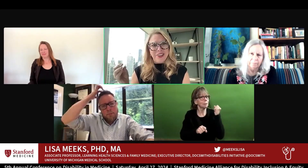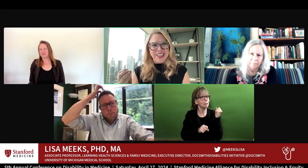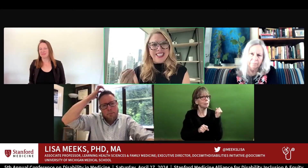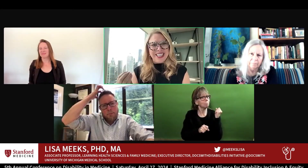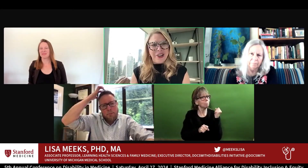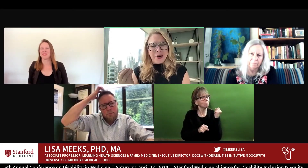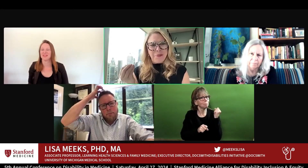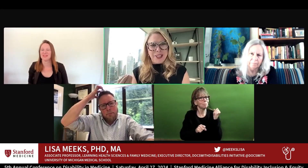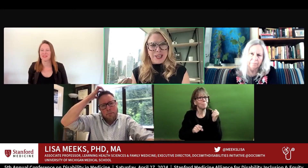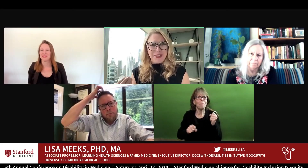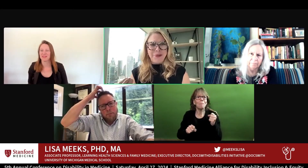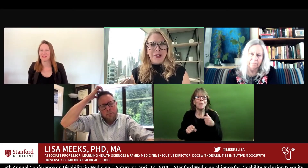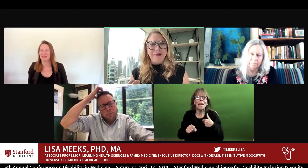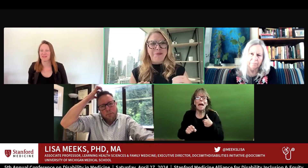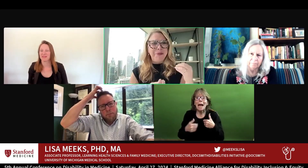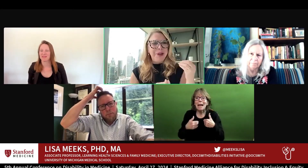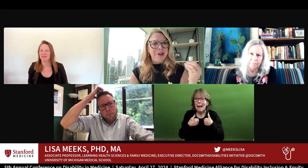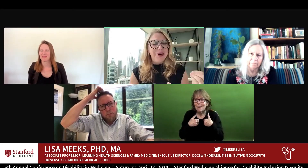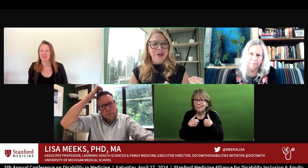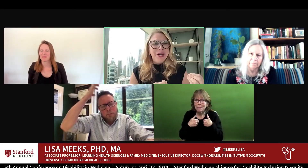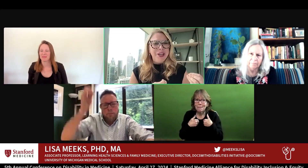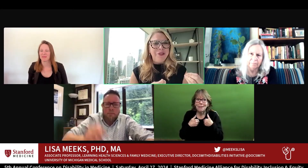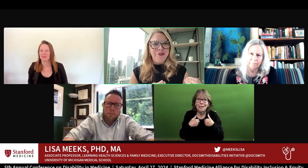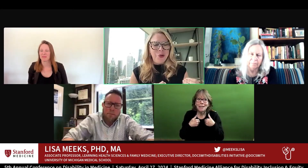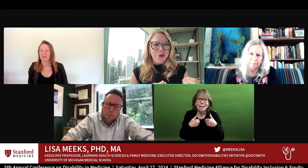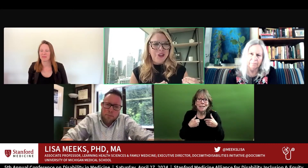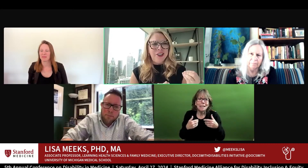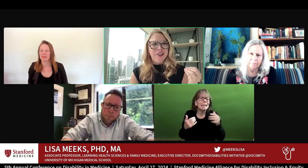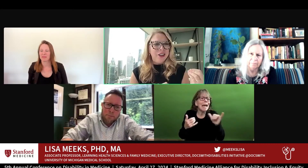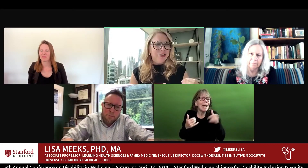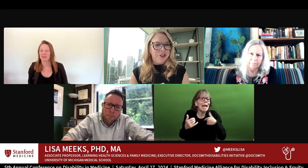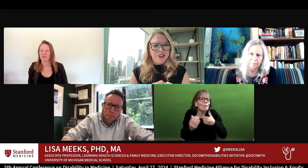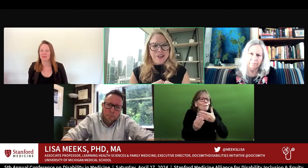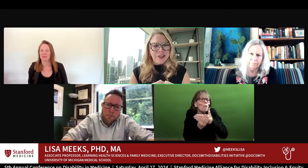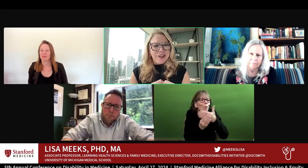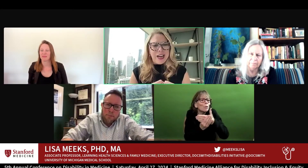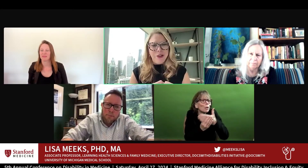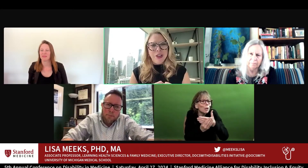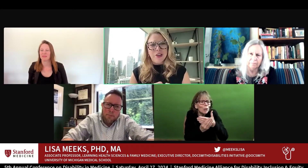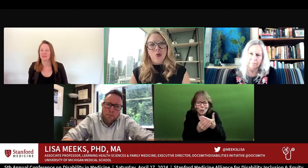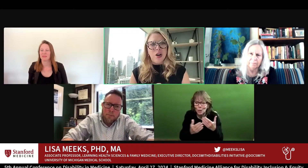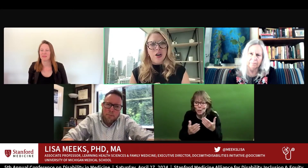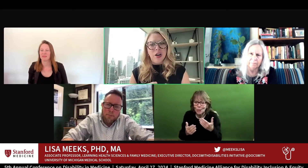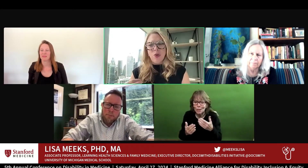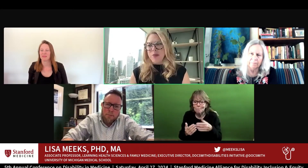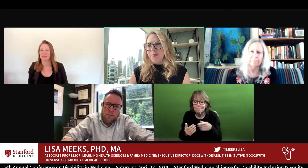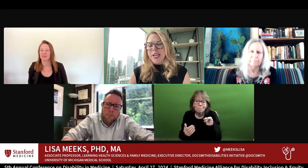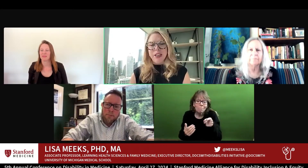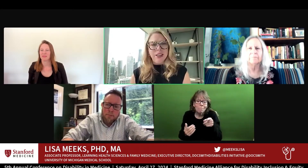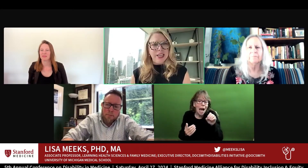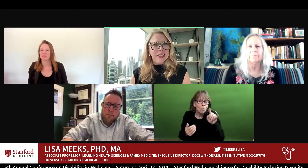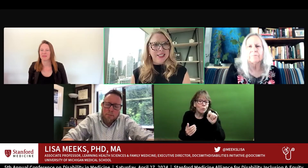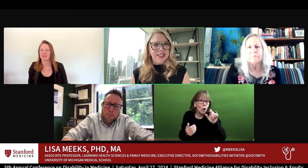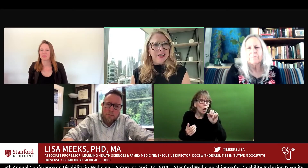a very sacred place, right? Put them in a folder on your outlook or make a list